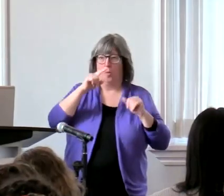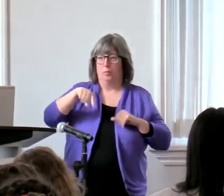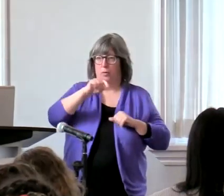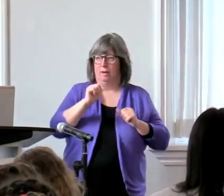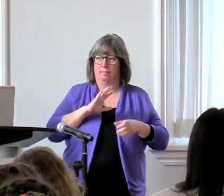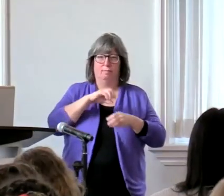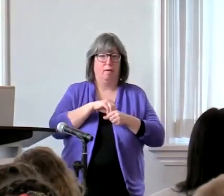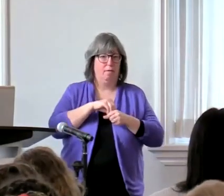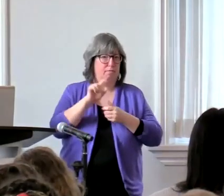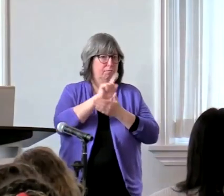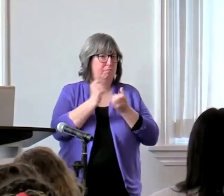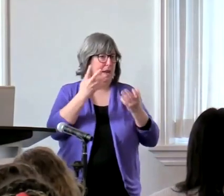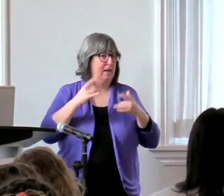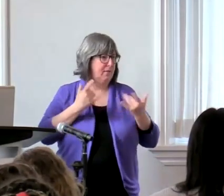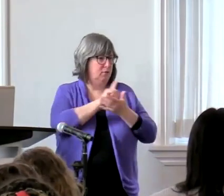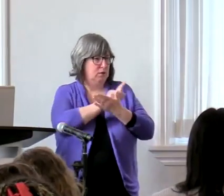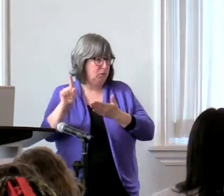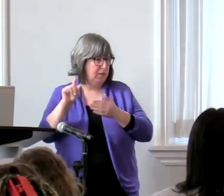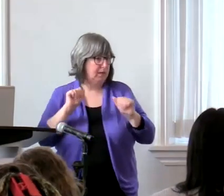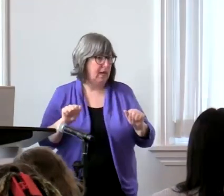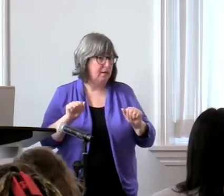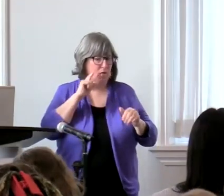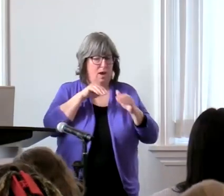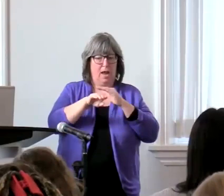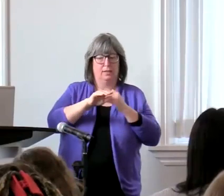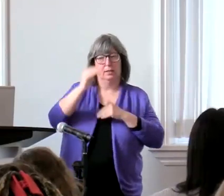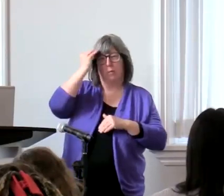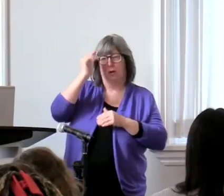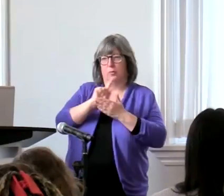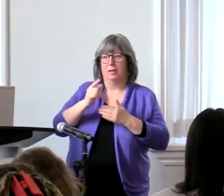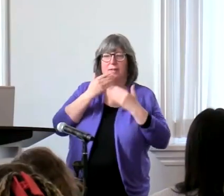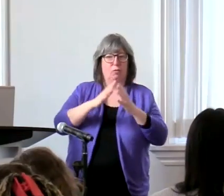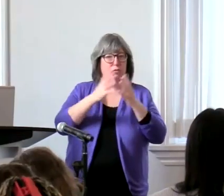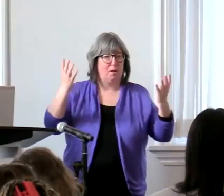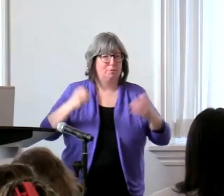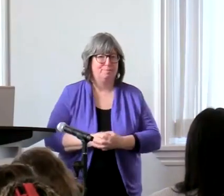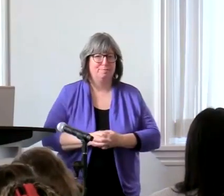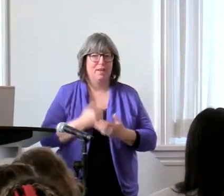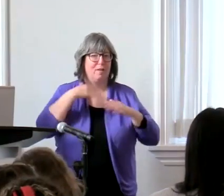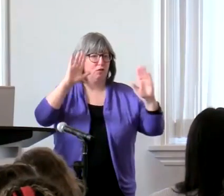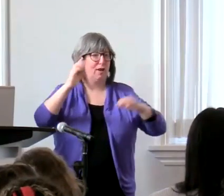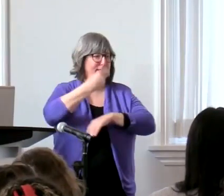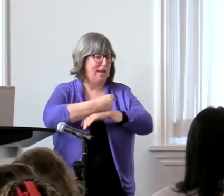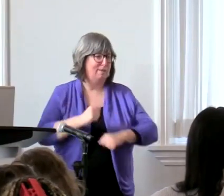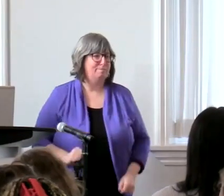participate in many events this week for Access Awareness Week. Thank you so much and have a great day!